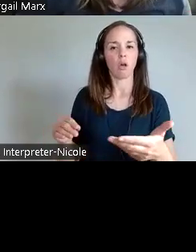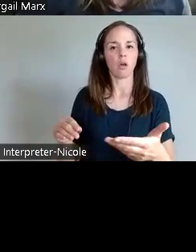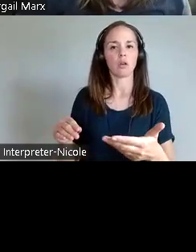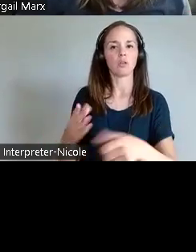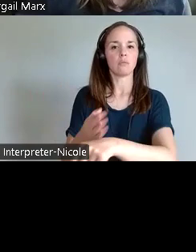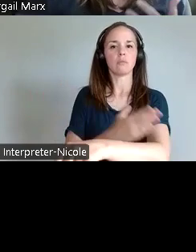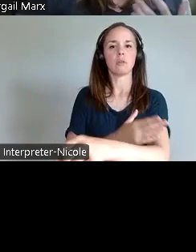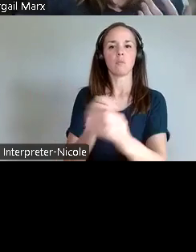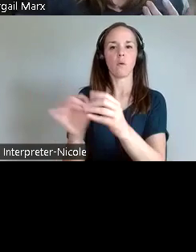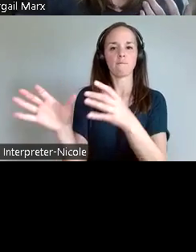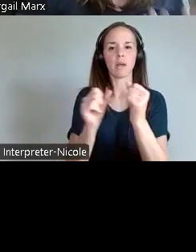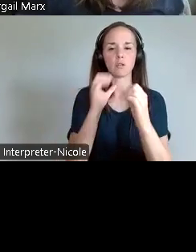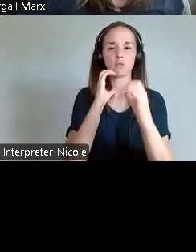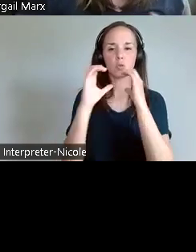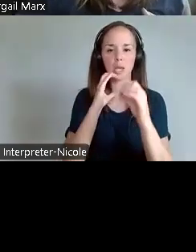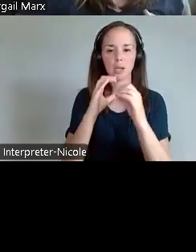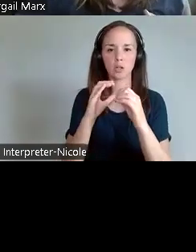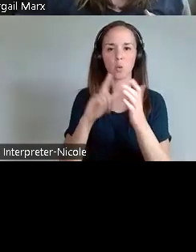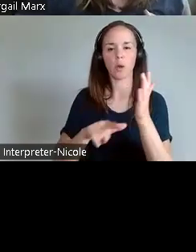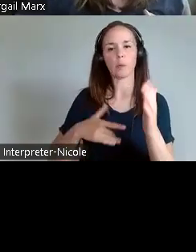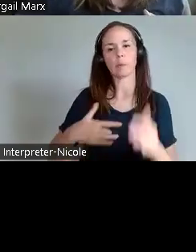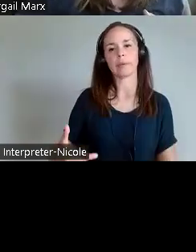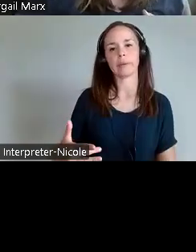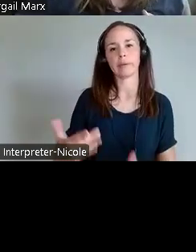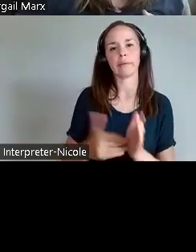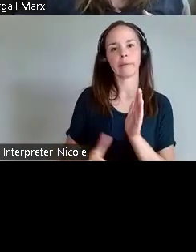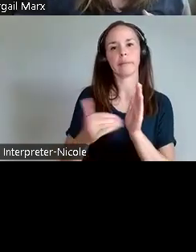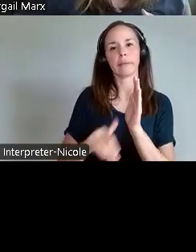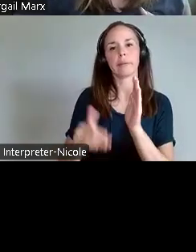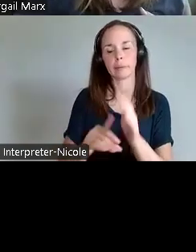with communicating those things that the person might say over and over again.